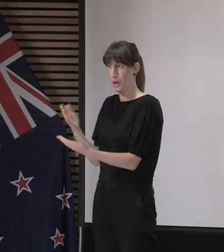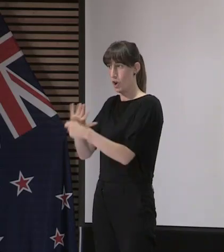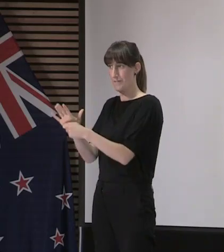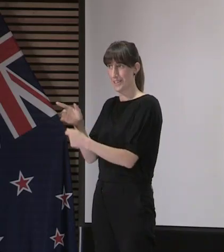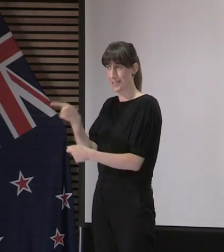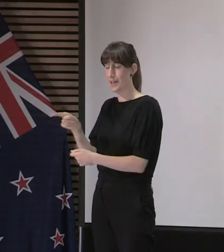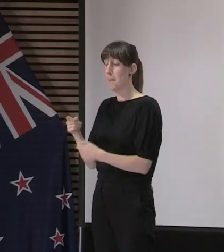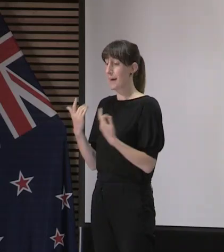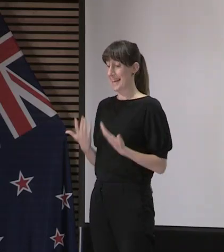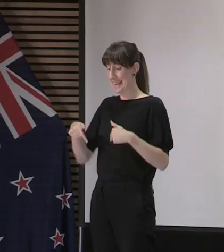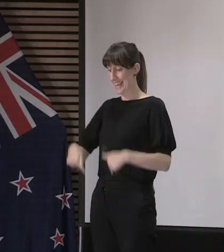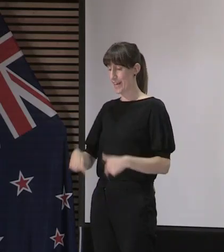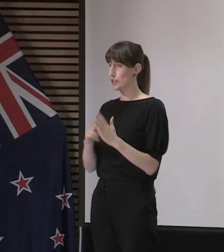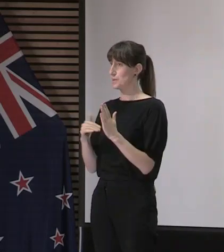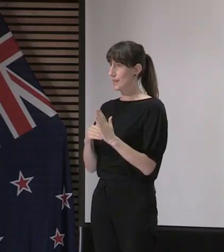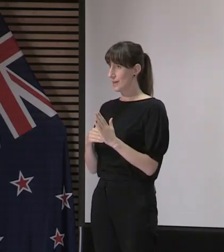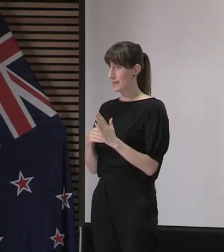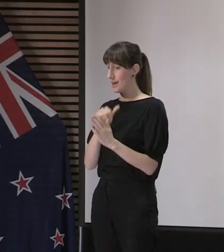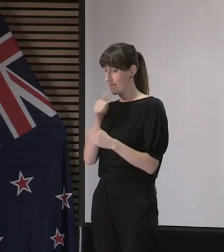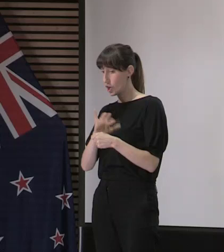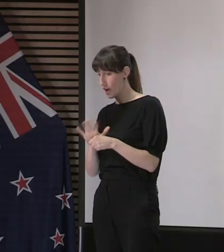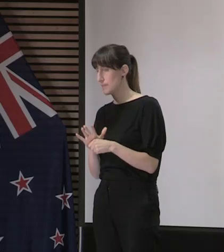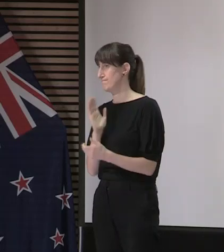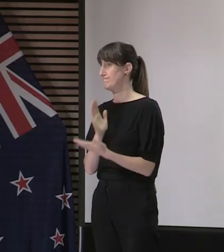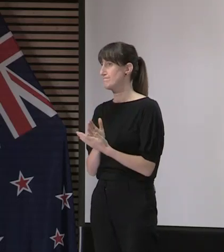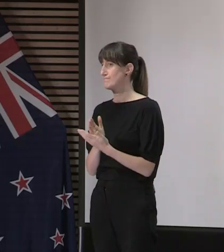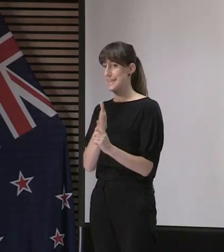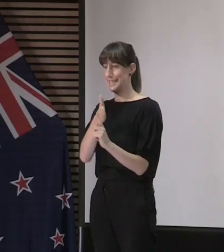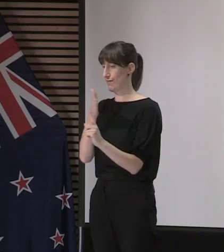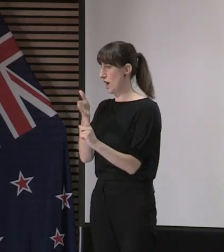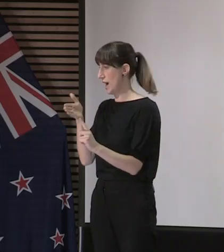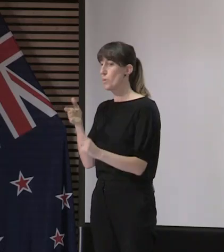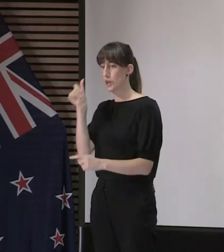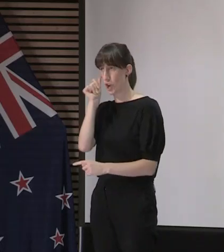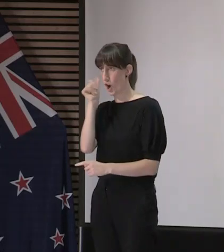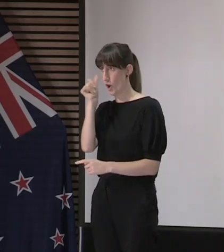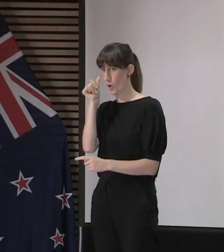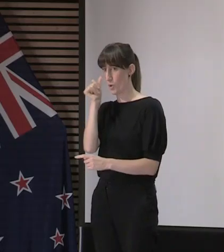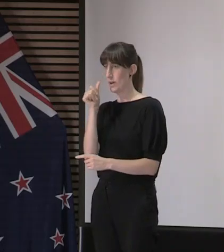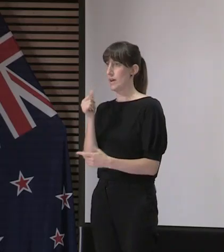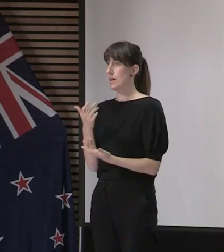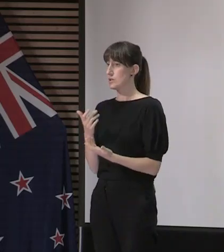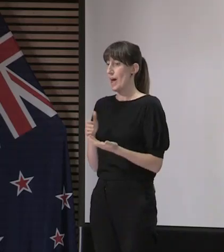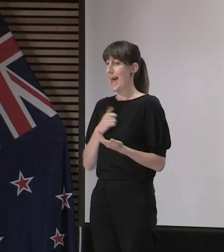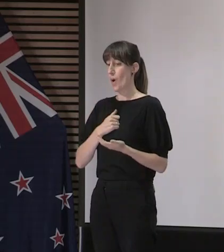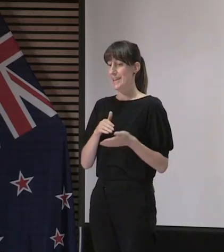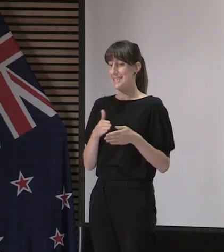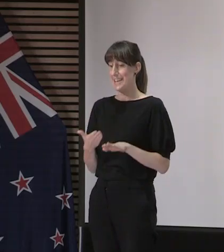we've, of course, been in the position in New Zealand - we're confident we've been able to identify most, you